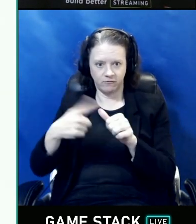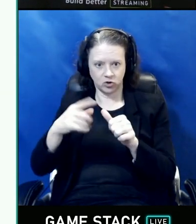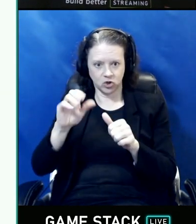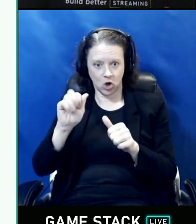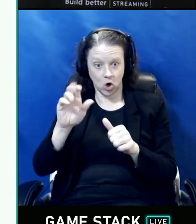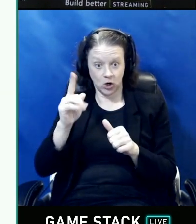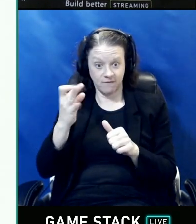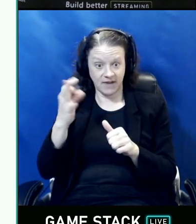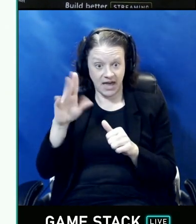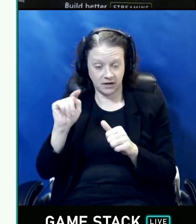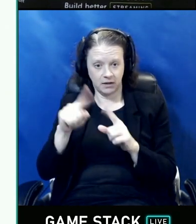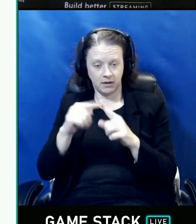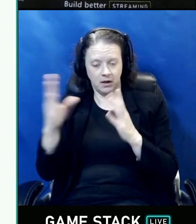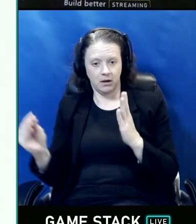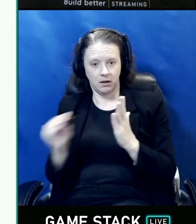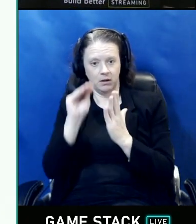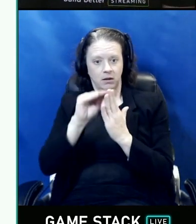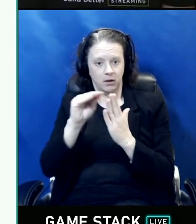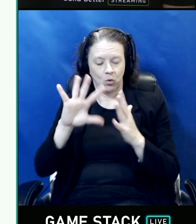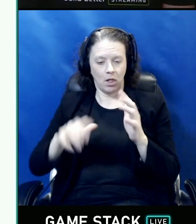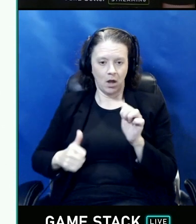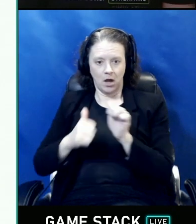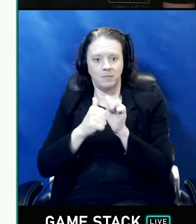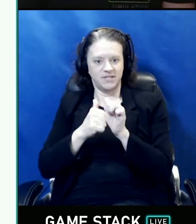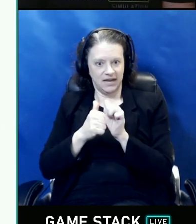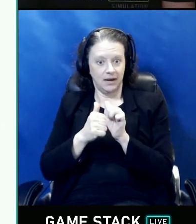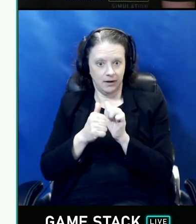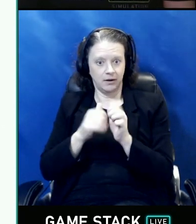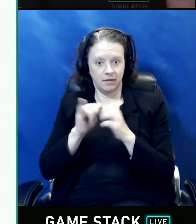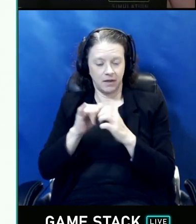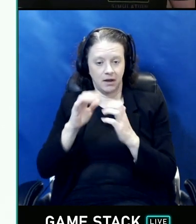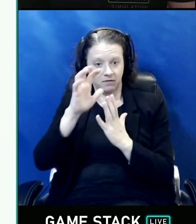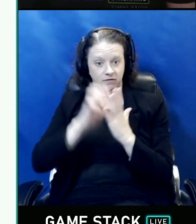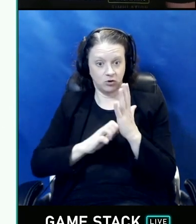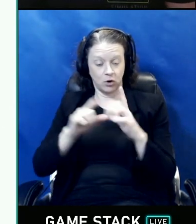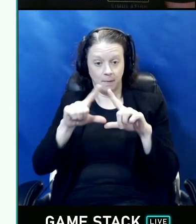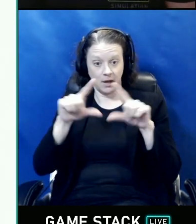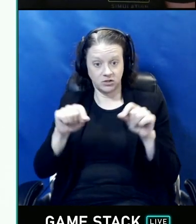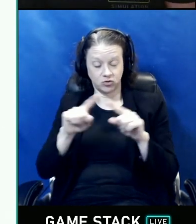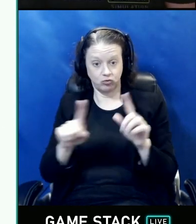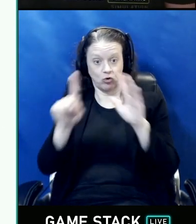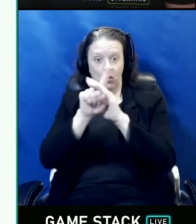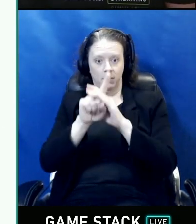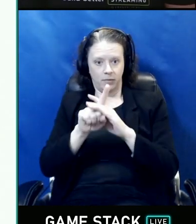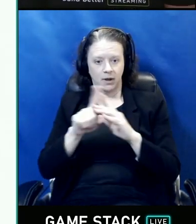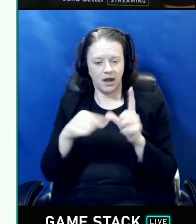X button, as well as the Y and B button, to be true, and that will cause those buttons to appear on the